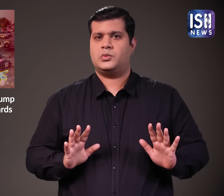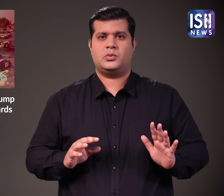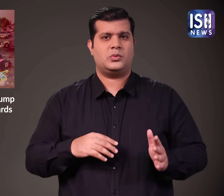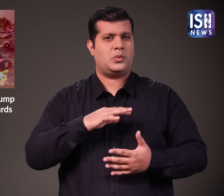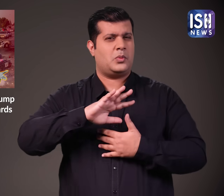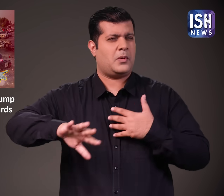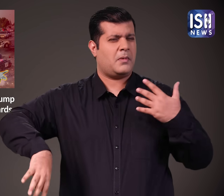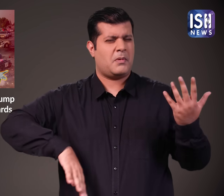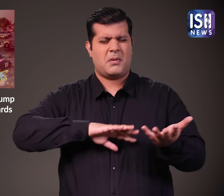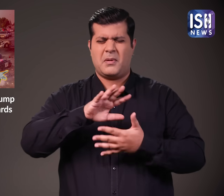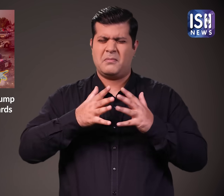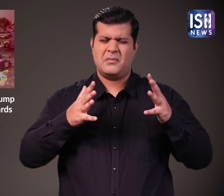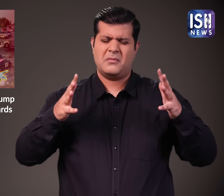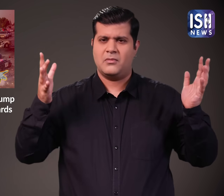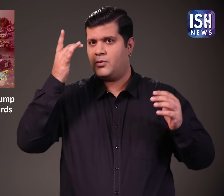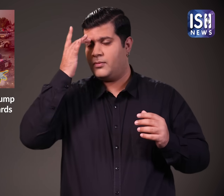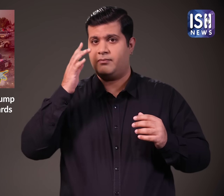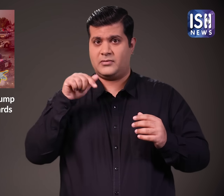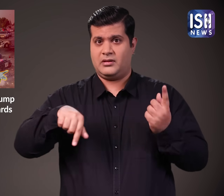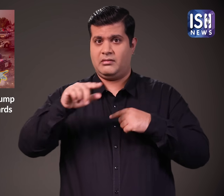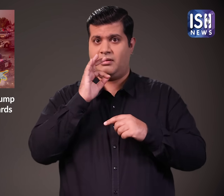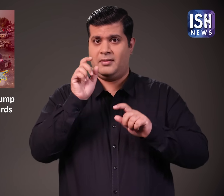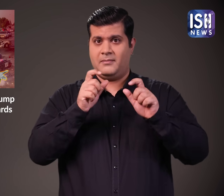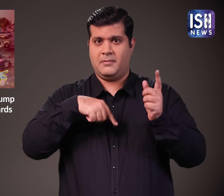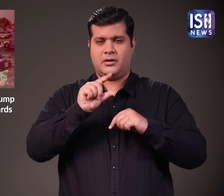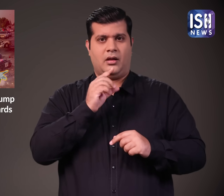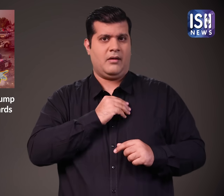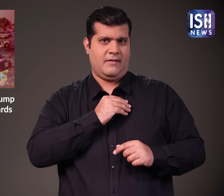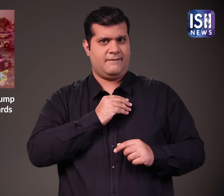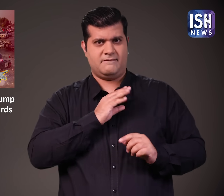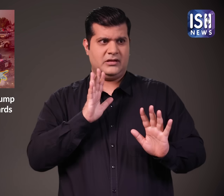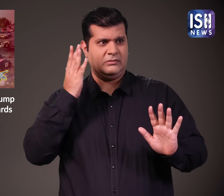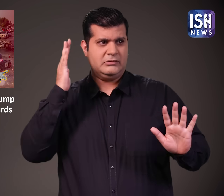This has led to huge chaos. Though people still have a bit of fear.